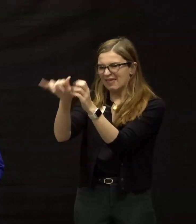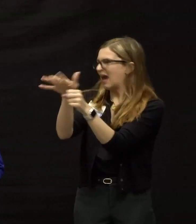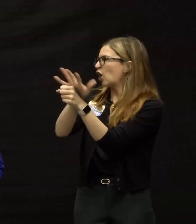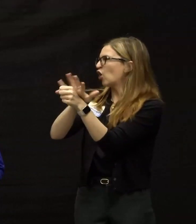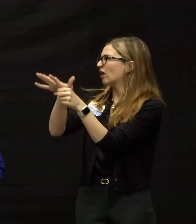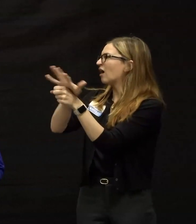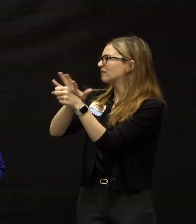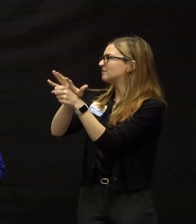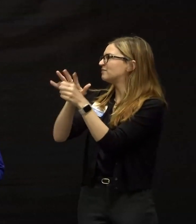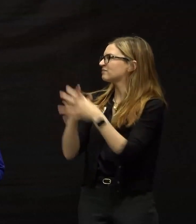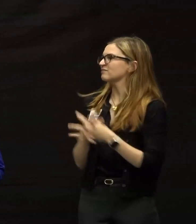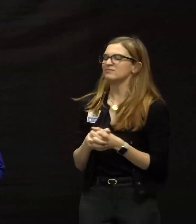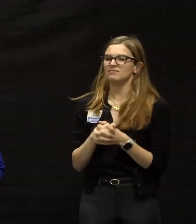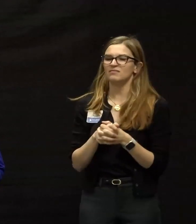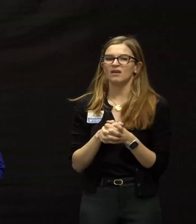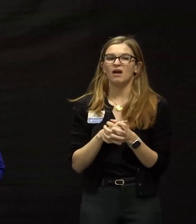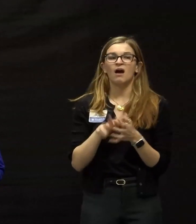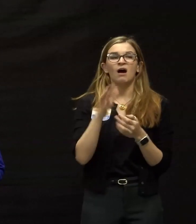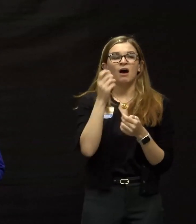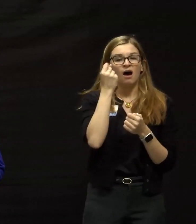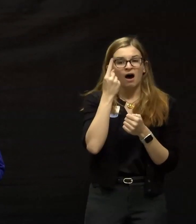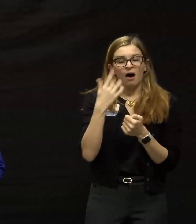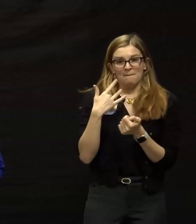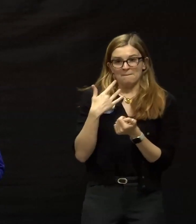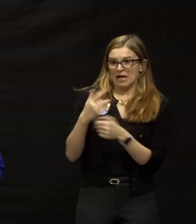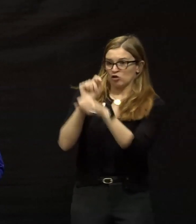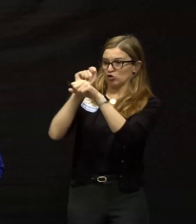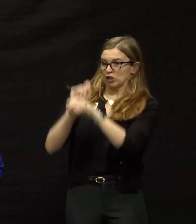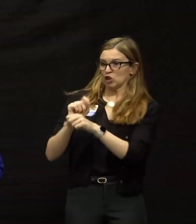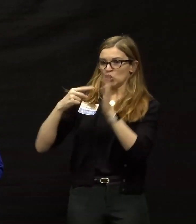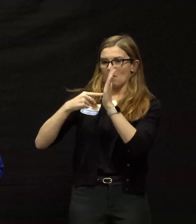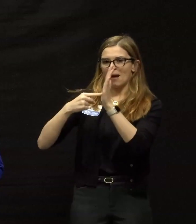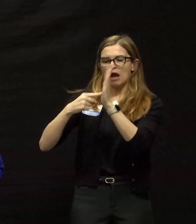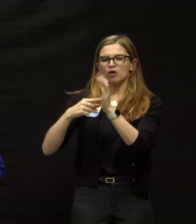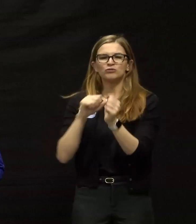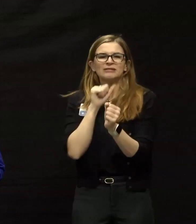they'll take a look in that specific higher level area. So typically